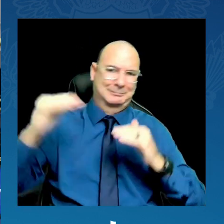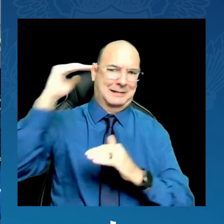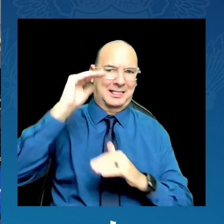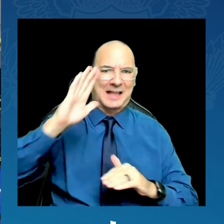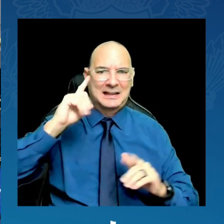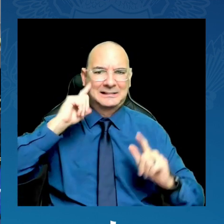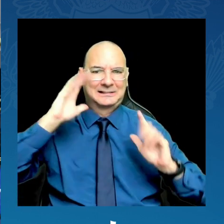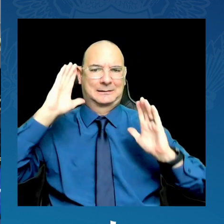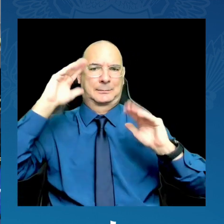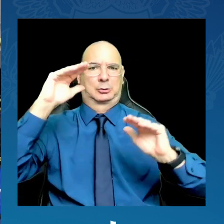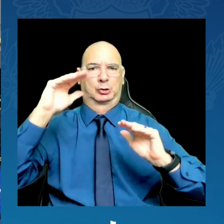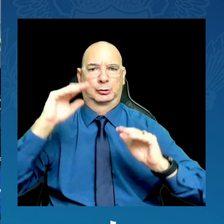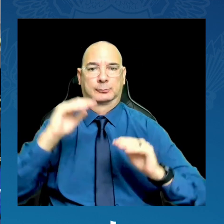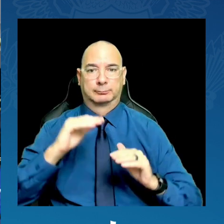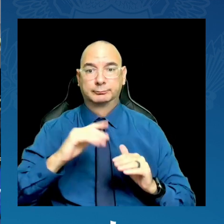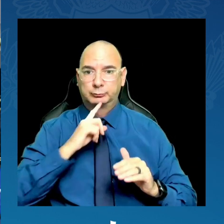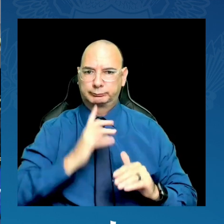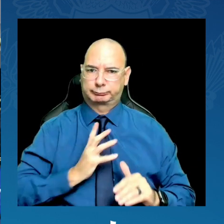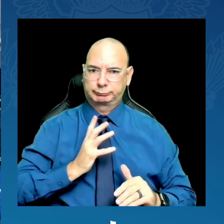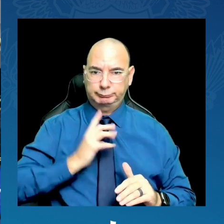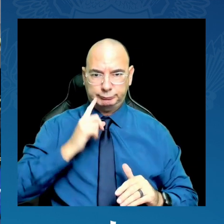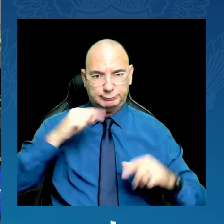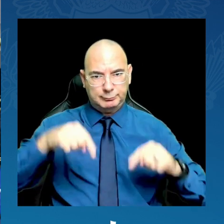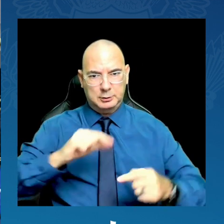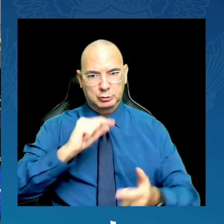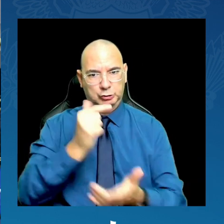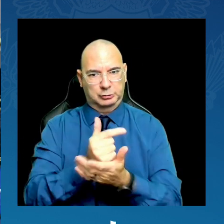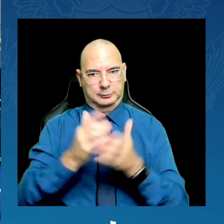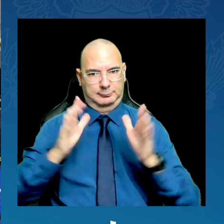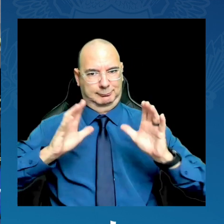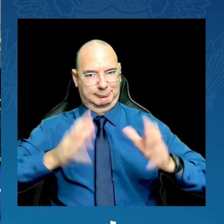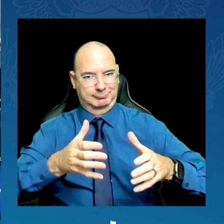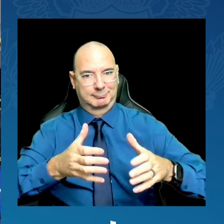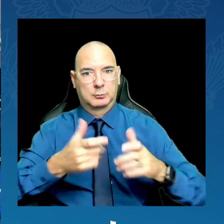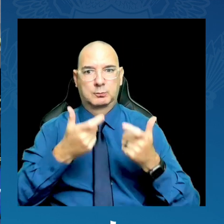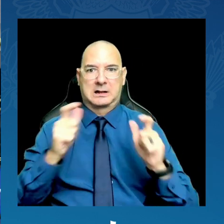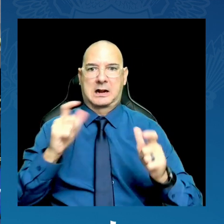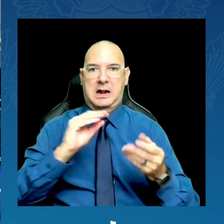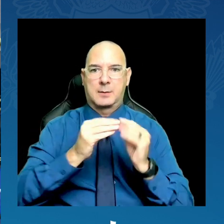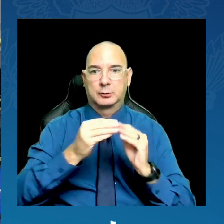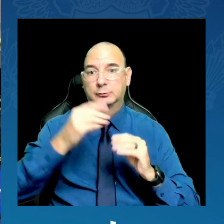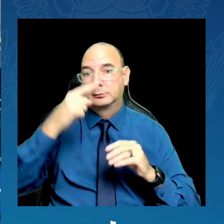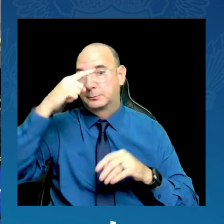the largest number of black engineers per year over the past two decades. And we are aware of what it takes